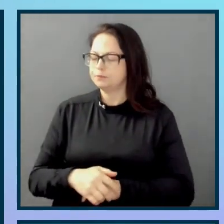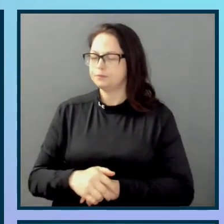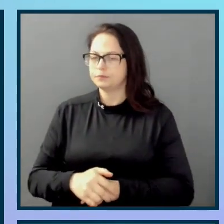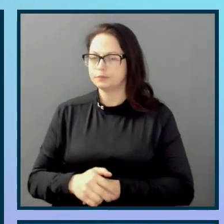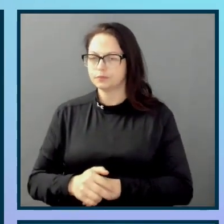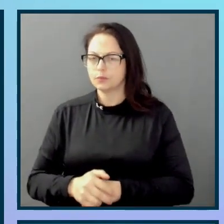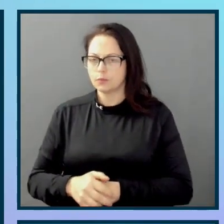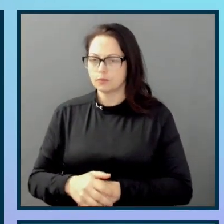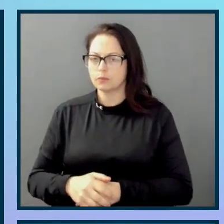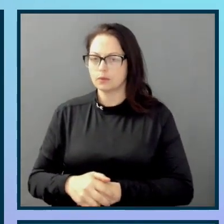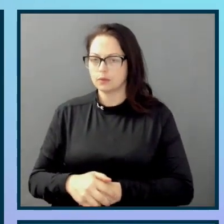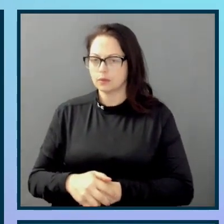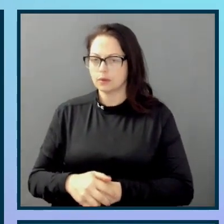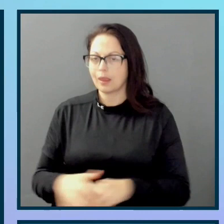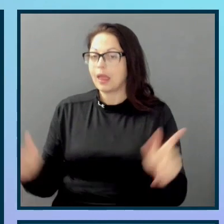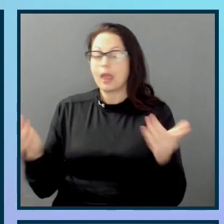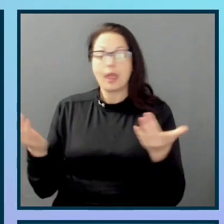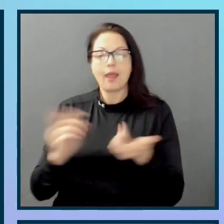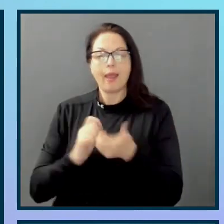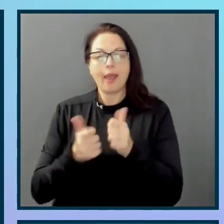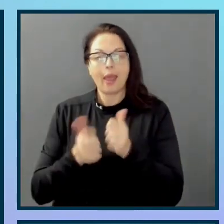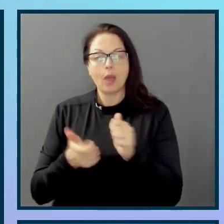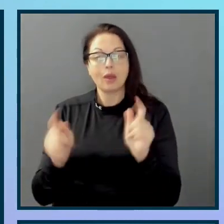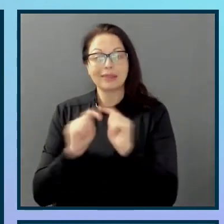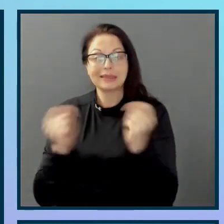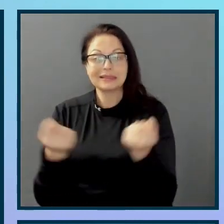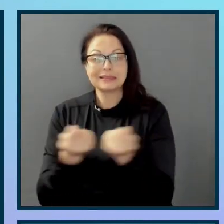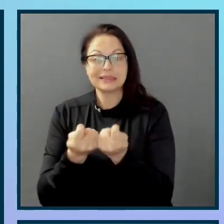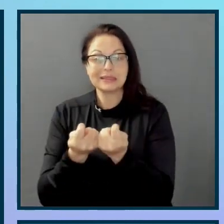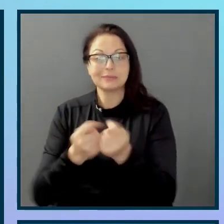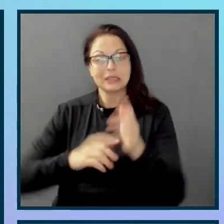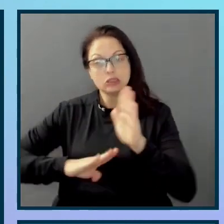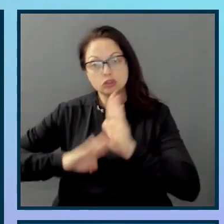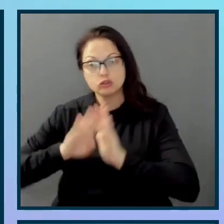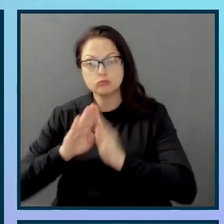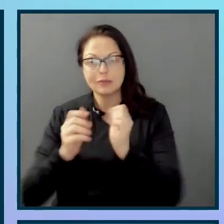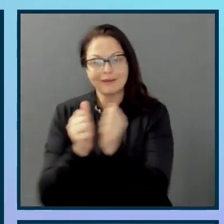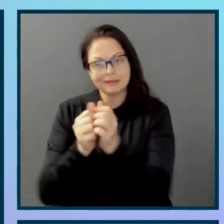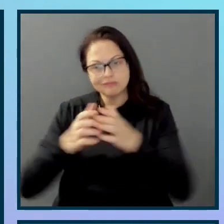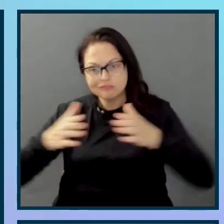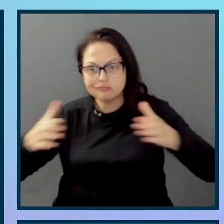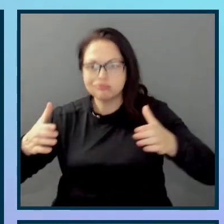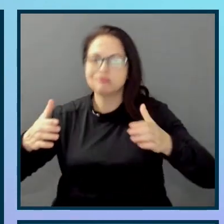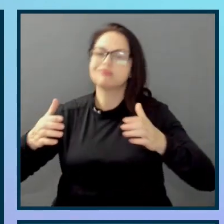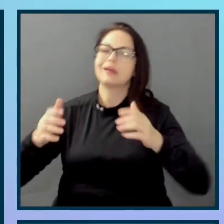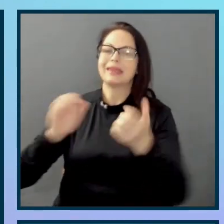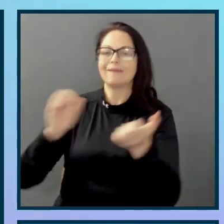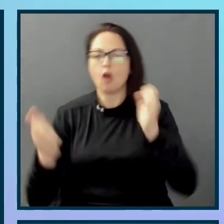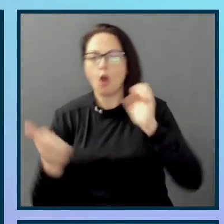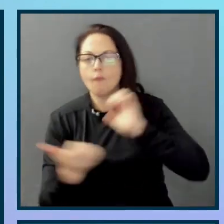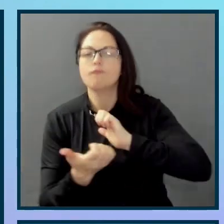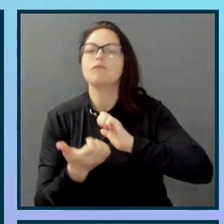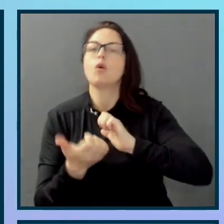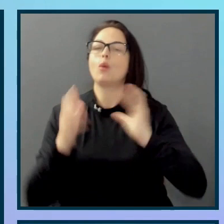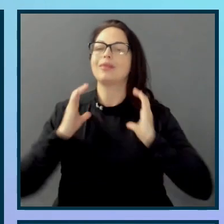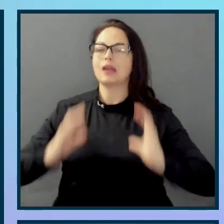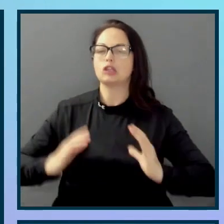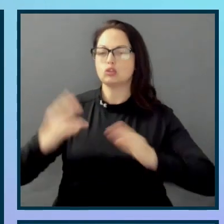the team really needs to grow and involve their understanding of their customers and users with and without disabilities. And they need to do things independently